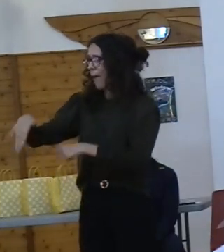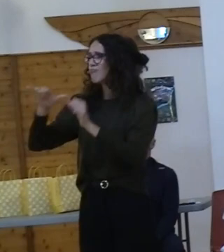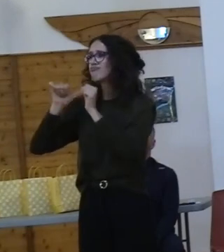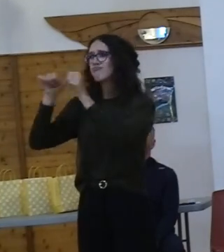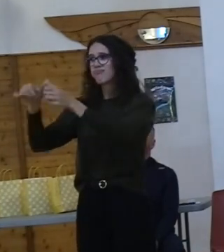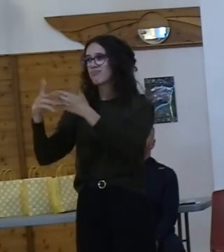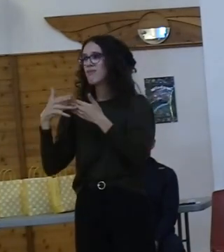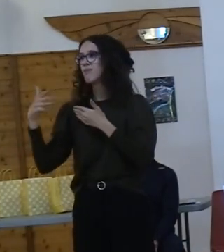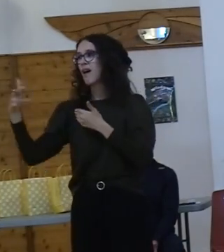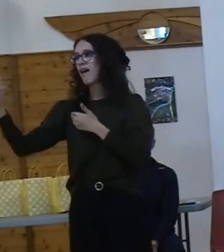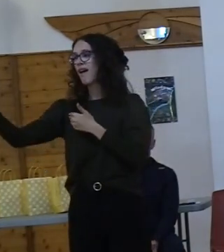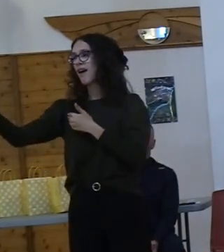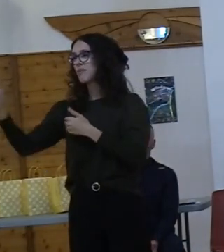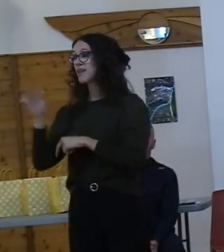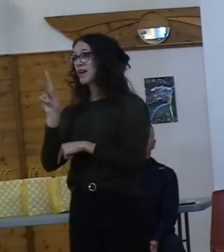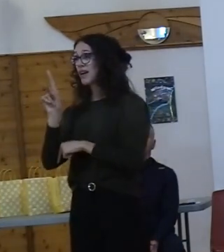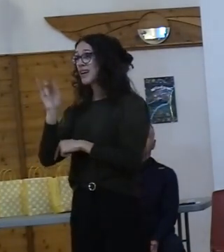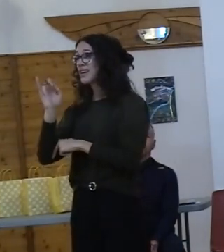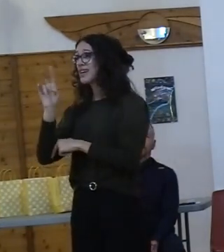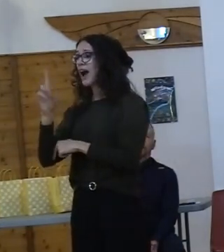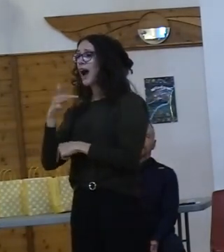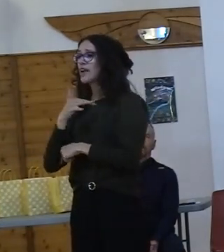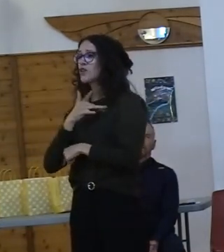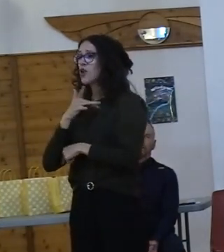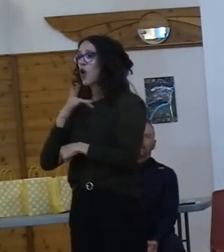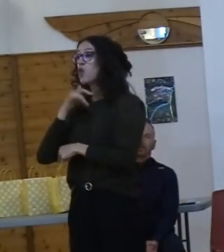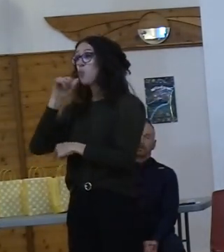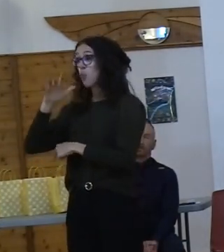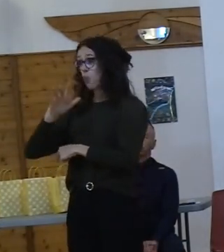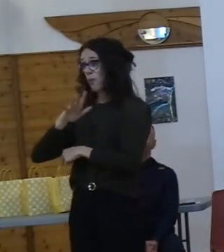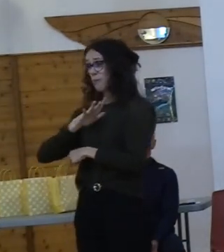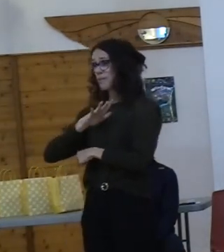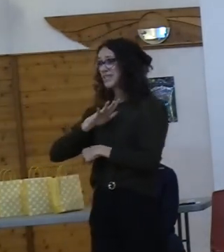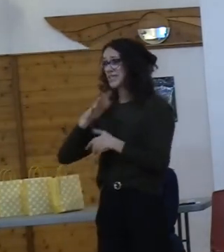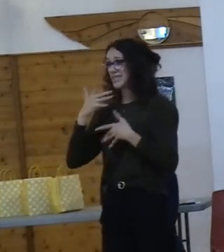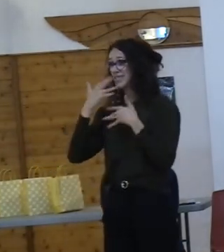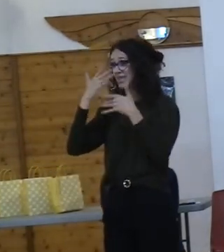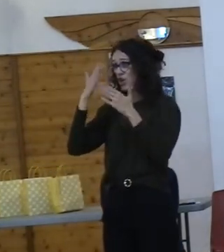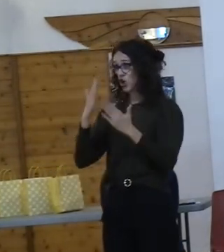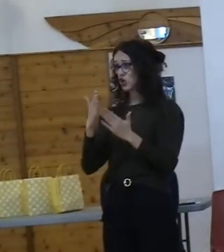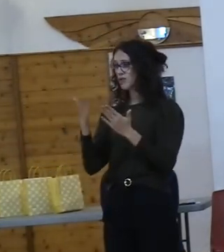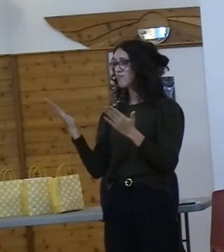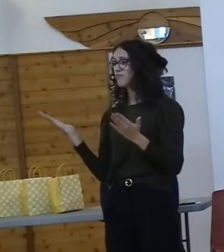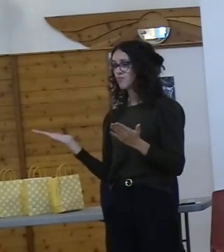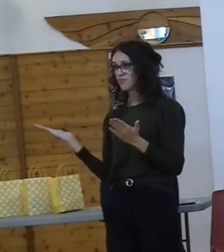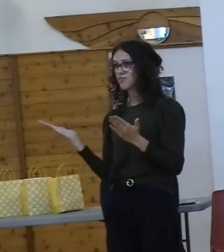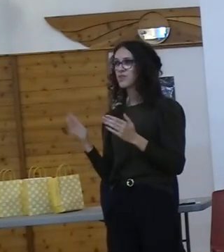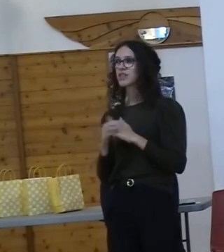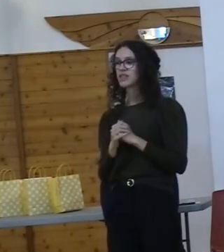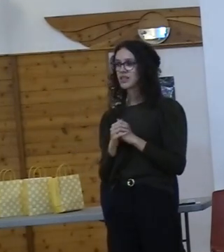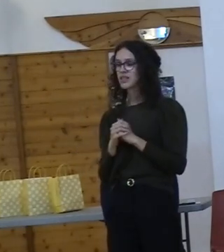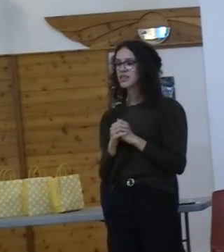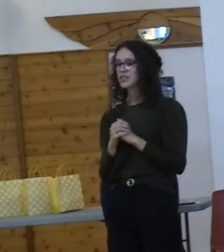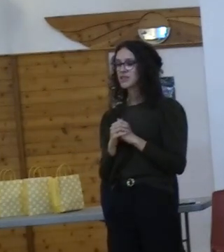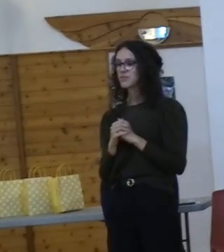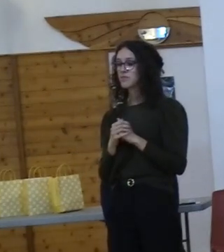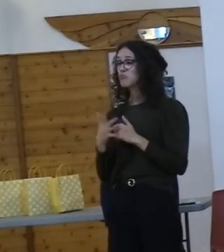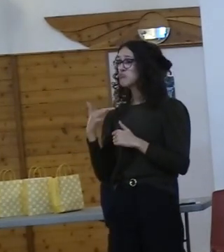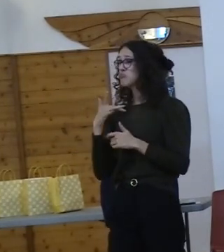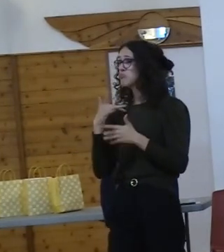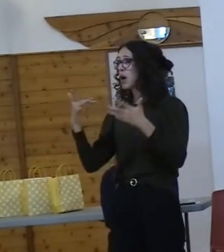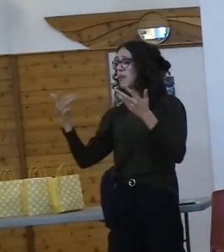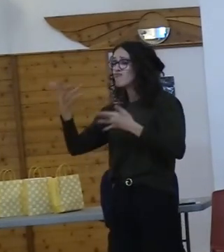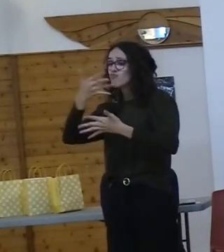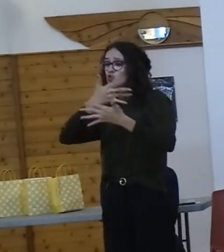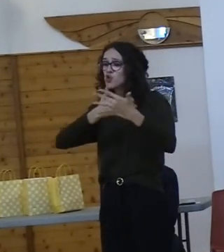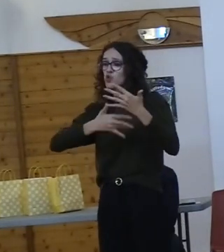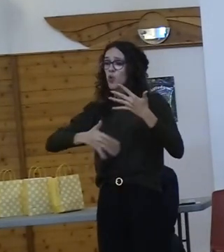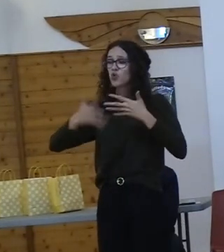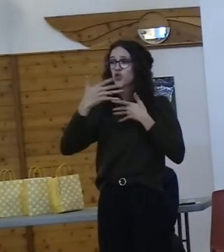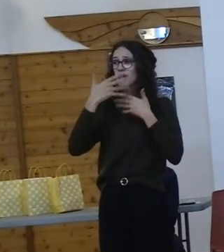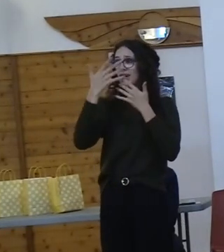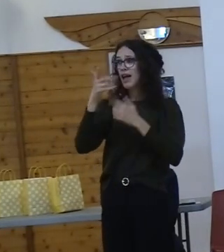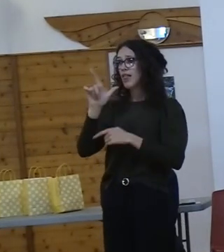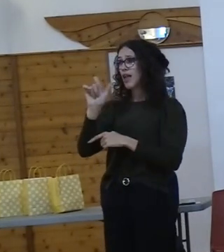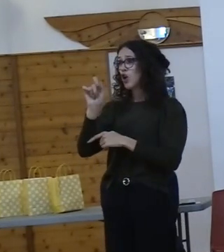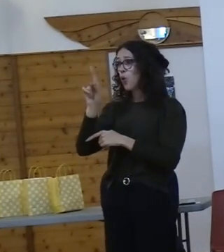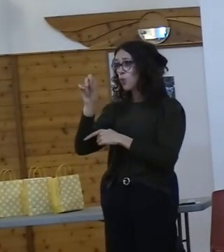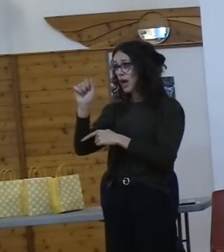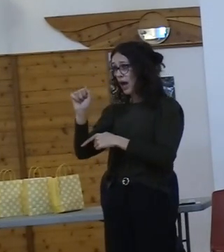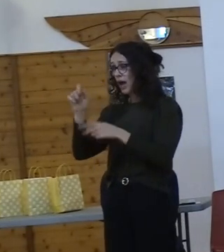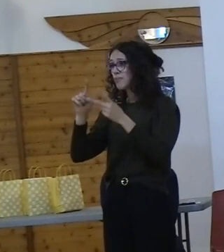Kind Heart Women Singers mostly sing social and ceremonial songs in Lakota and in the Shanaa Valley.